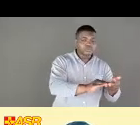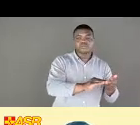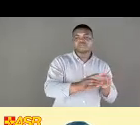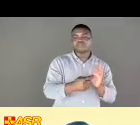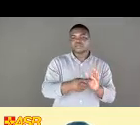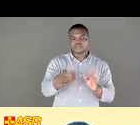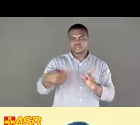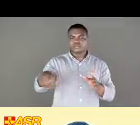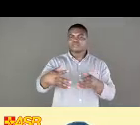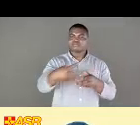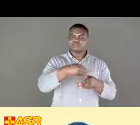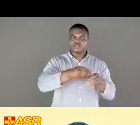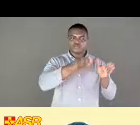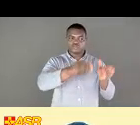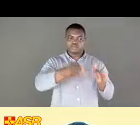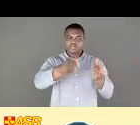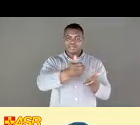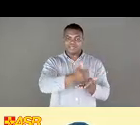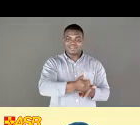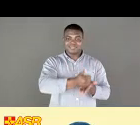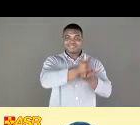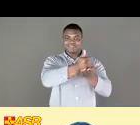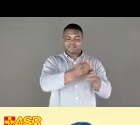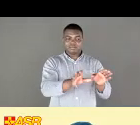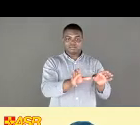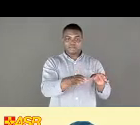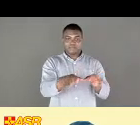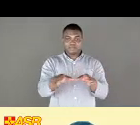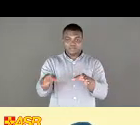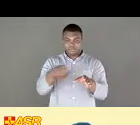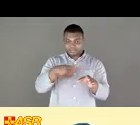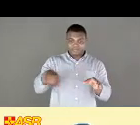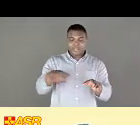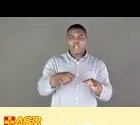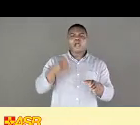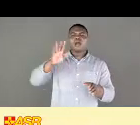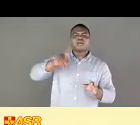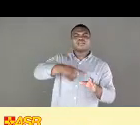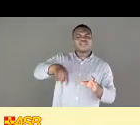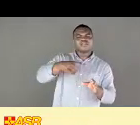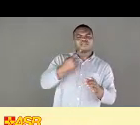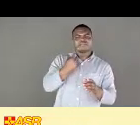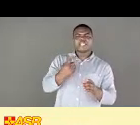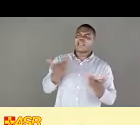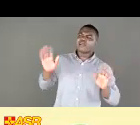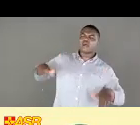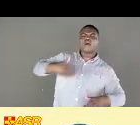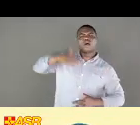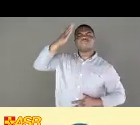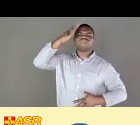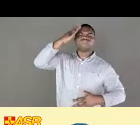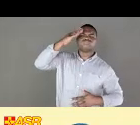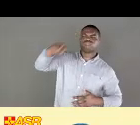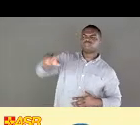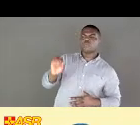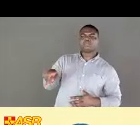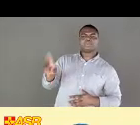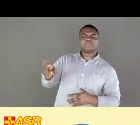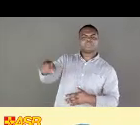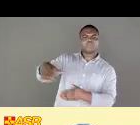at the local level has met the requirements to be able to be involved in a humanitarian program.